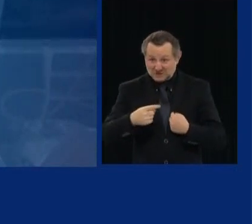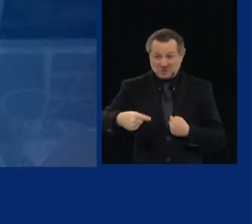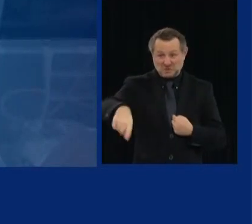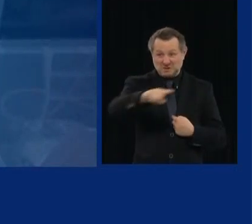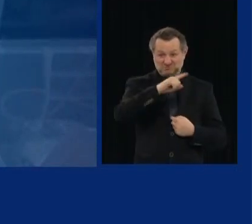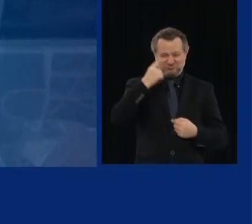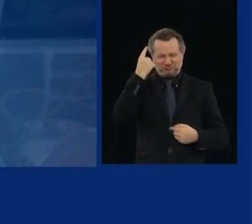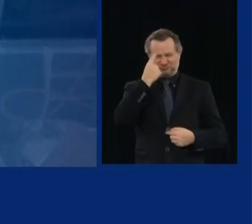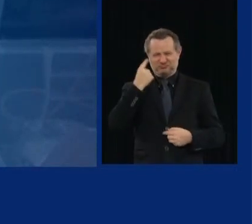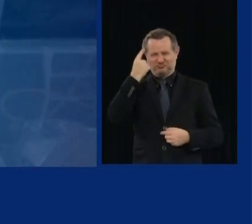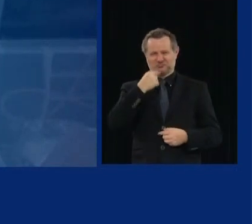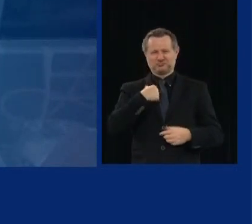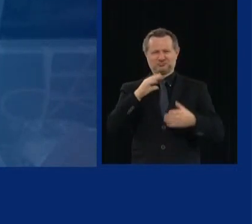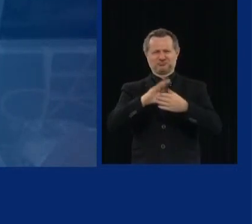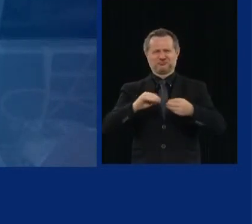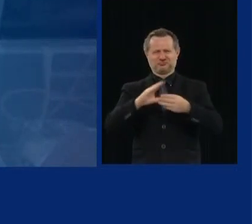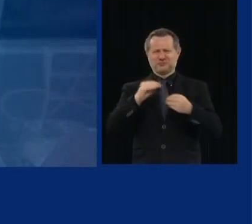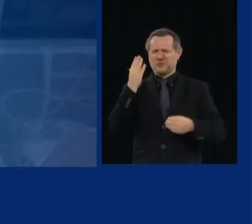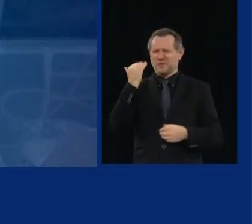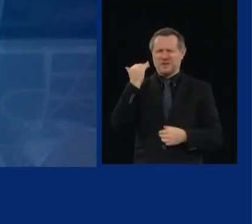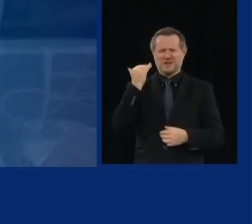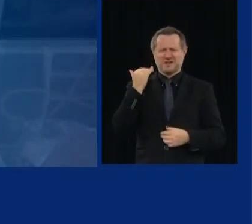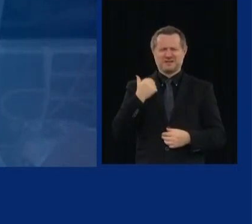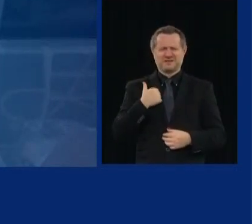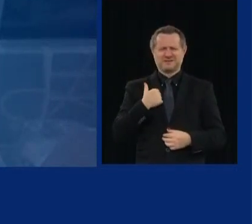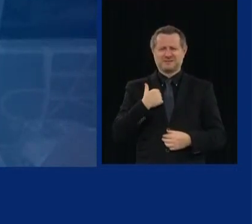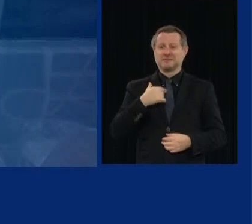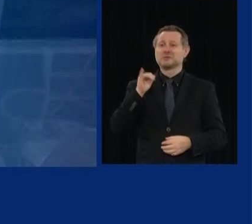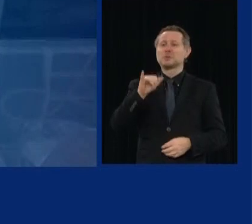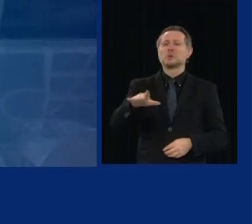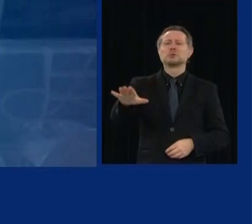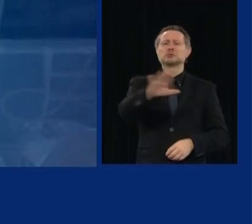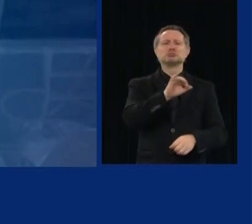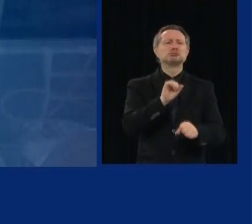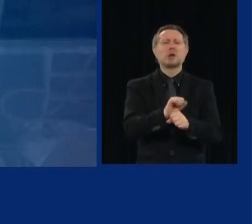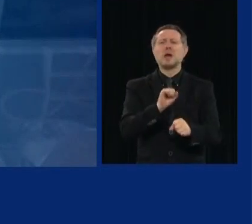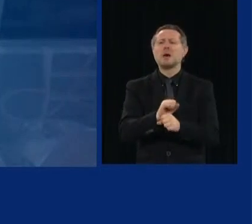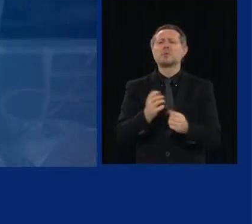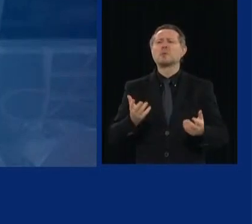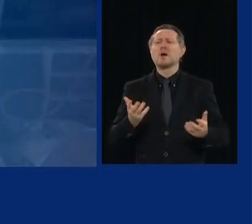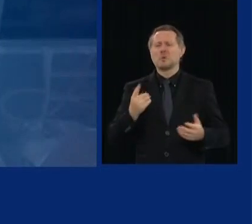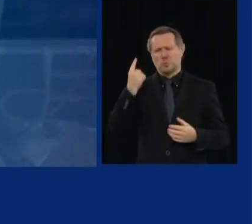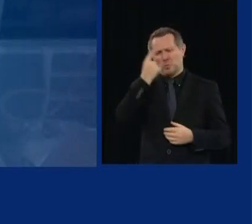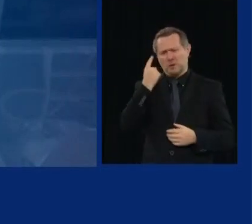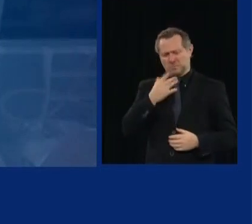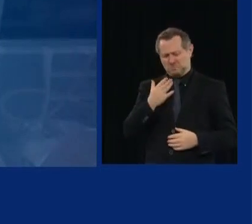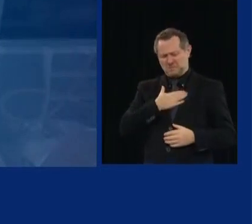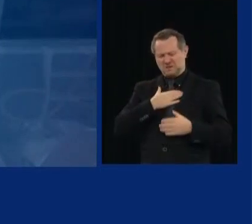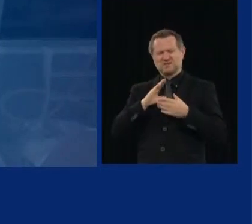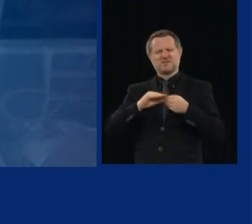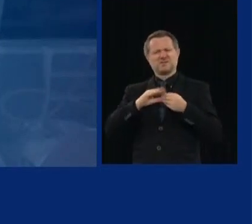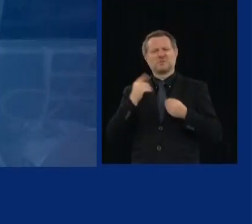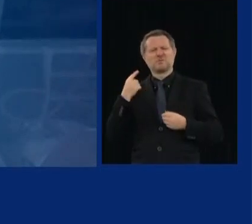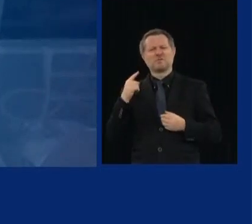AND FOR YOU DOUBTING THOMAS ES,